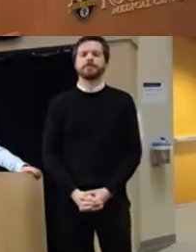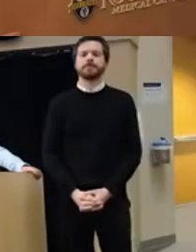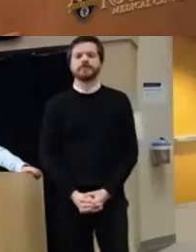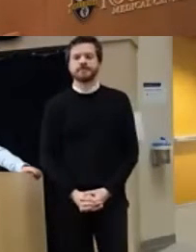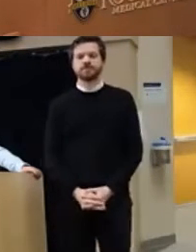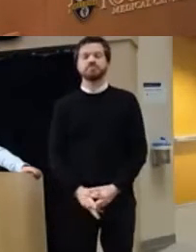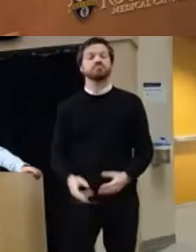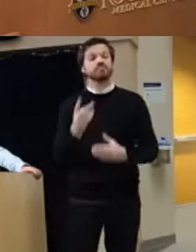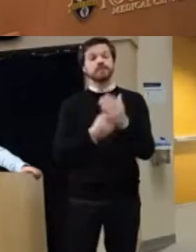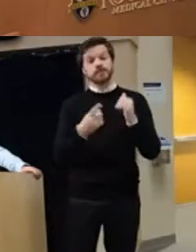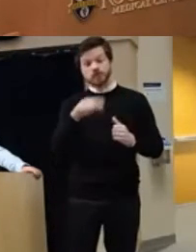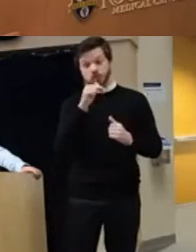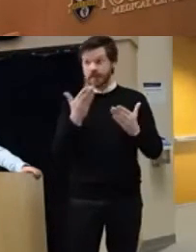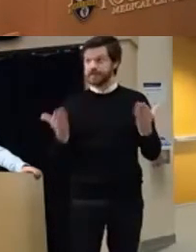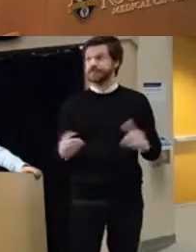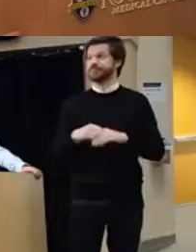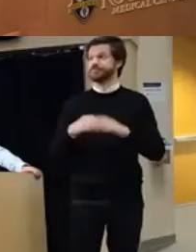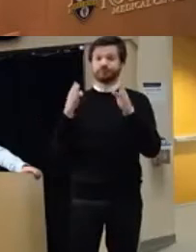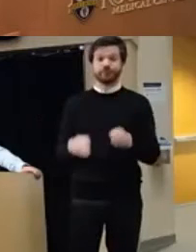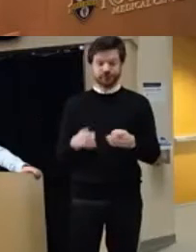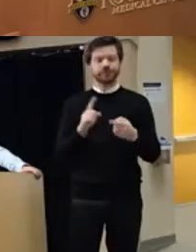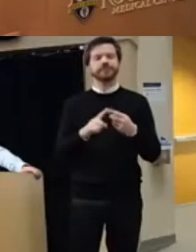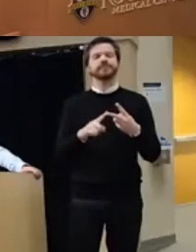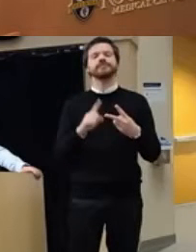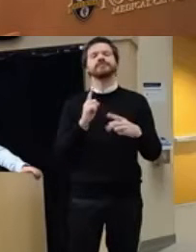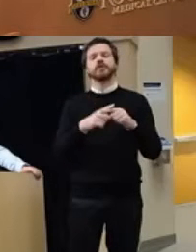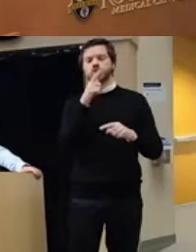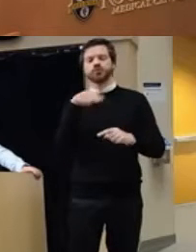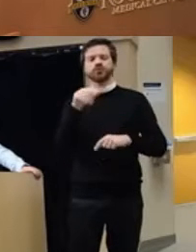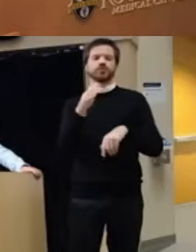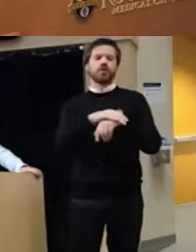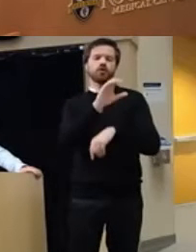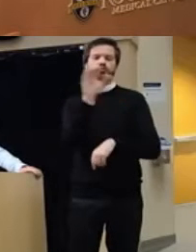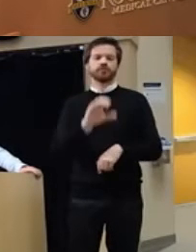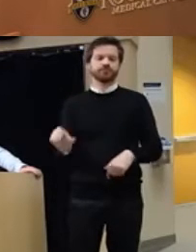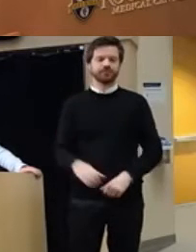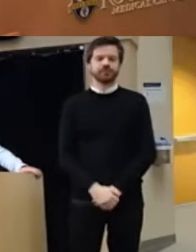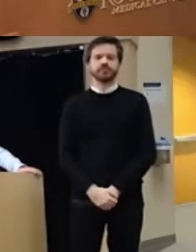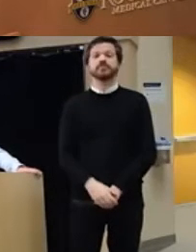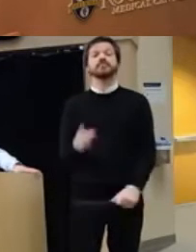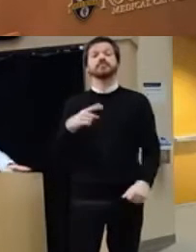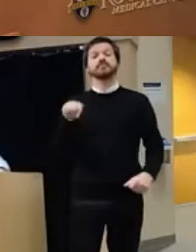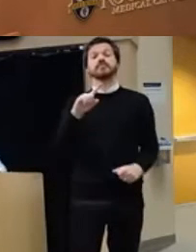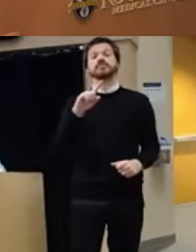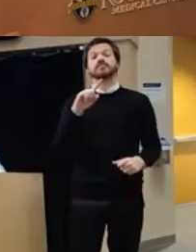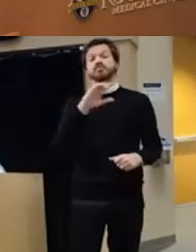for those of you who are here and those online um for those of you joining us online I would remind